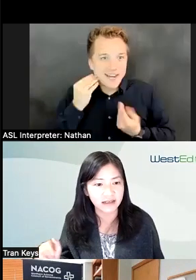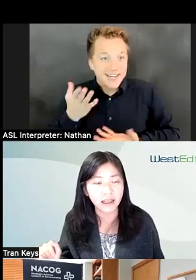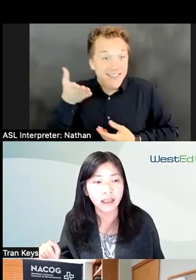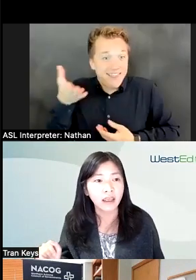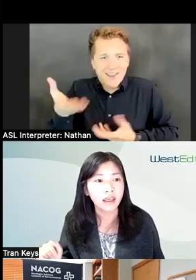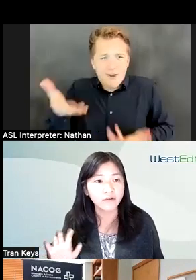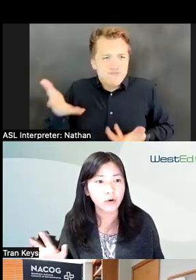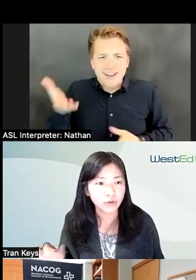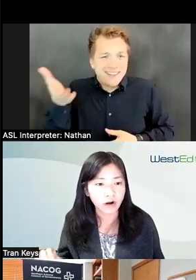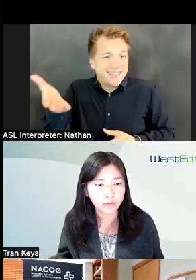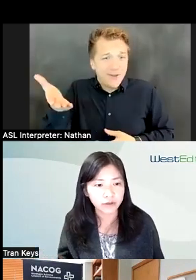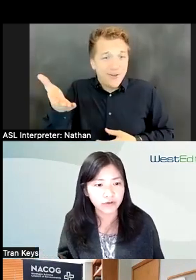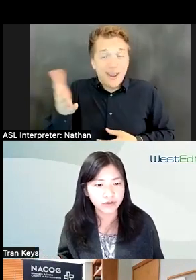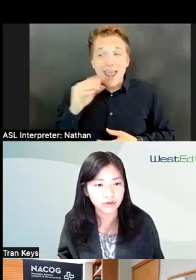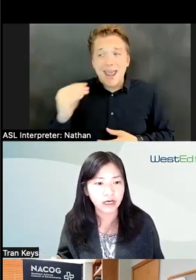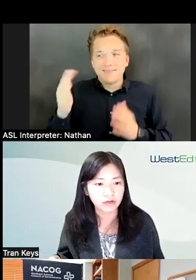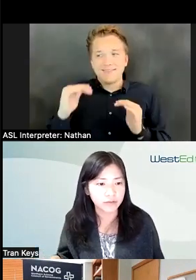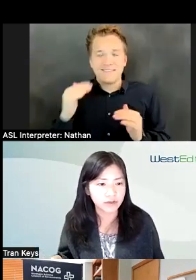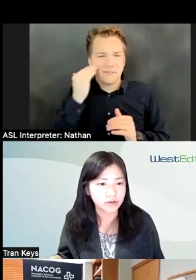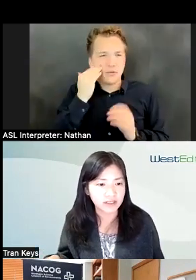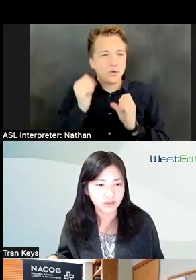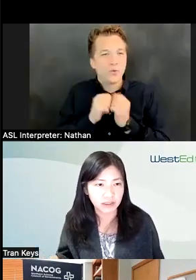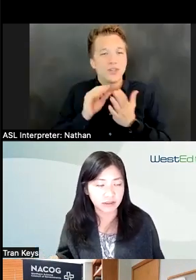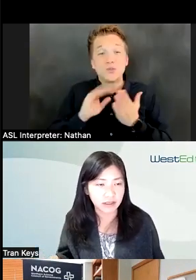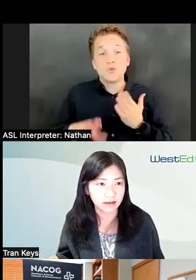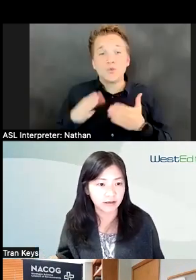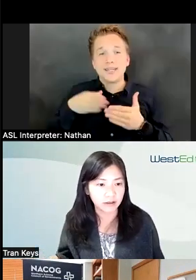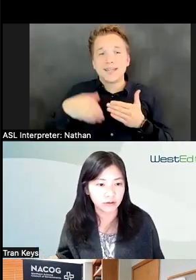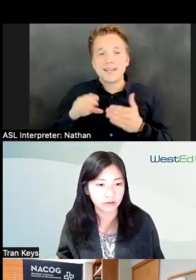And, of course, we're all familiar with student outcome, student assessment data that you